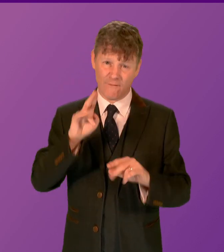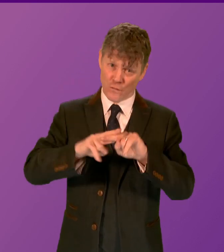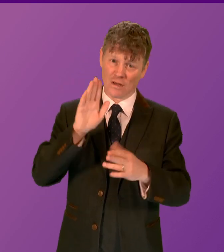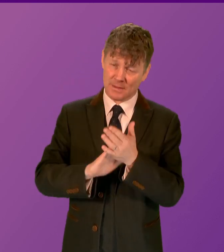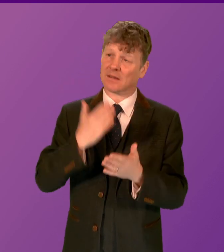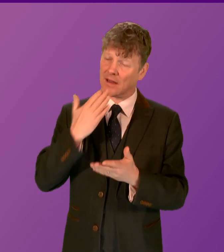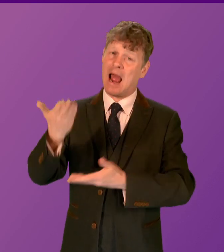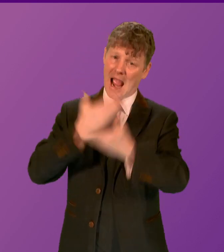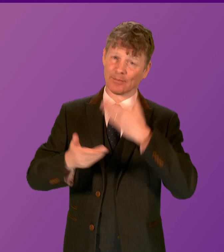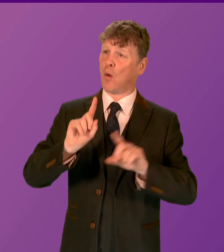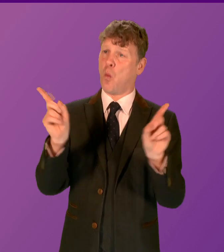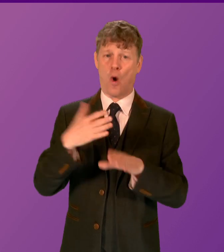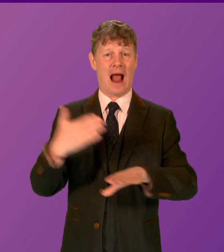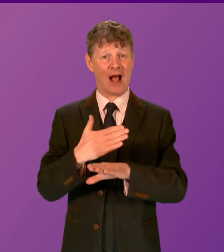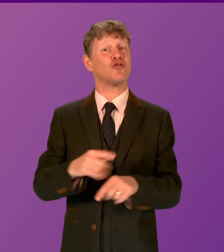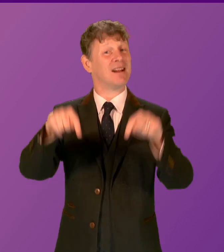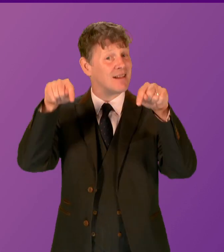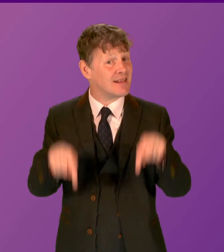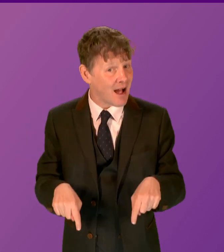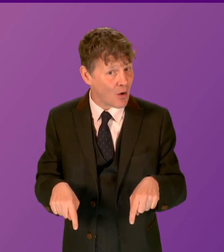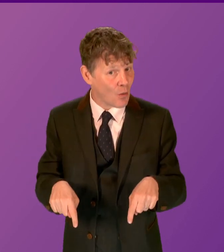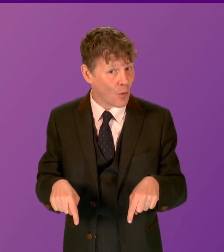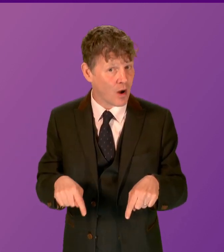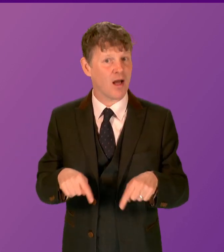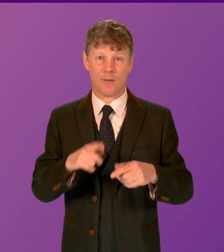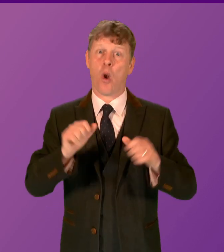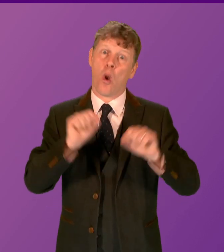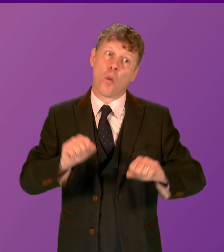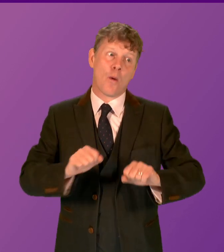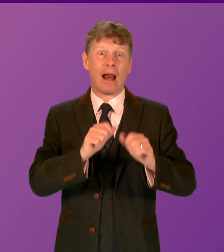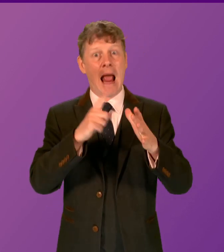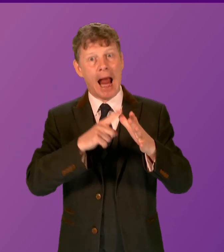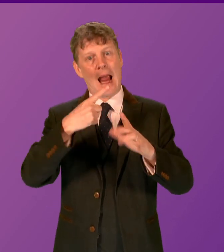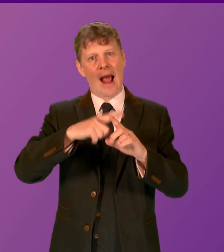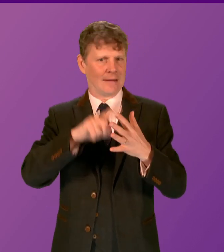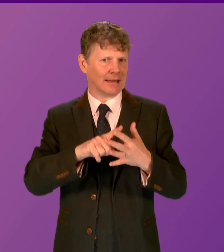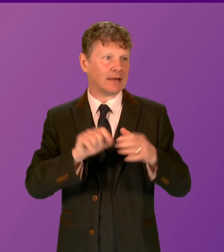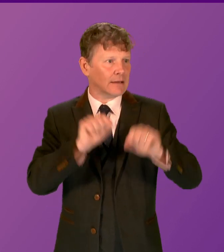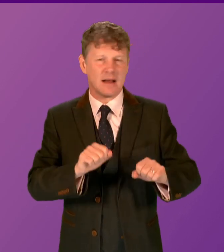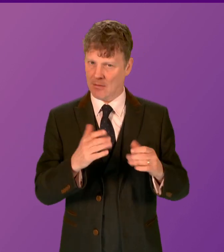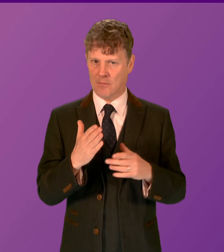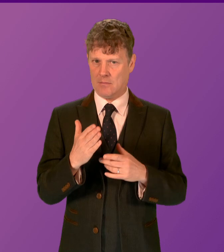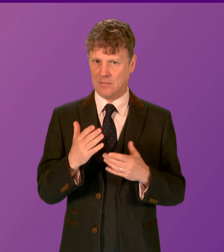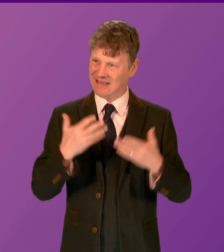What action will be taken now to tackle long waits at A and E departments before more lives are lost?